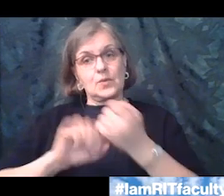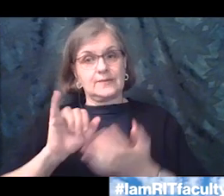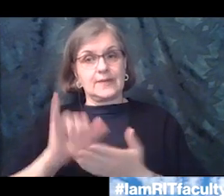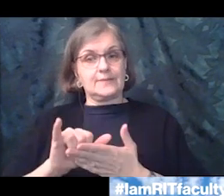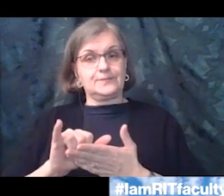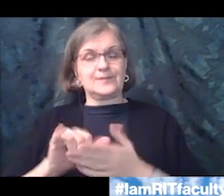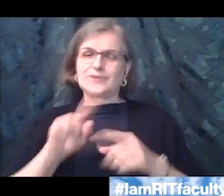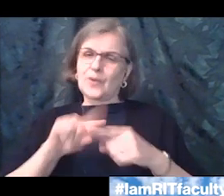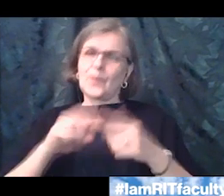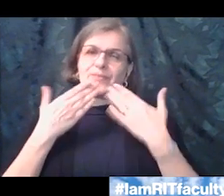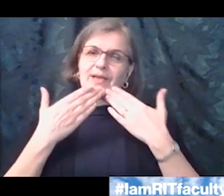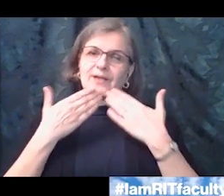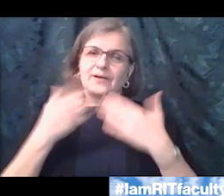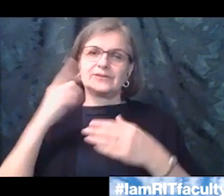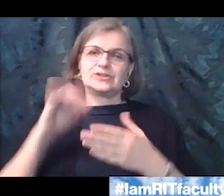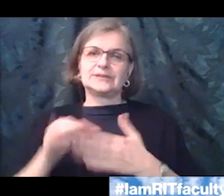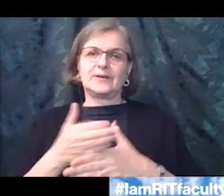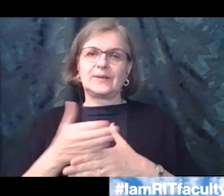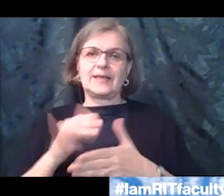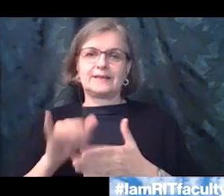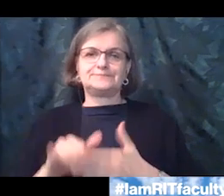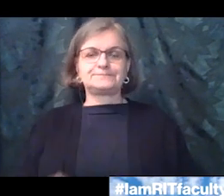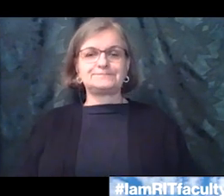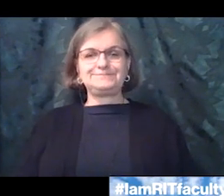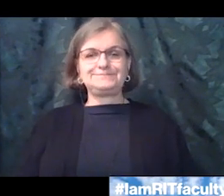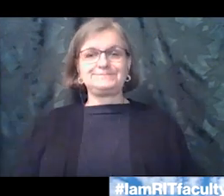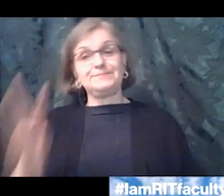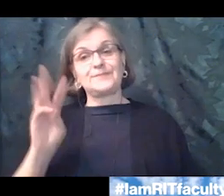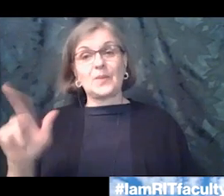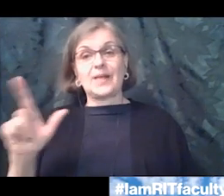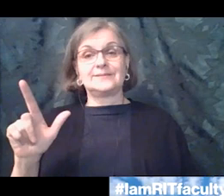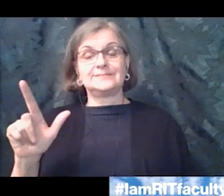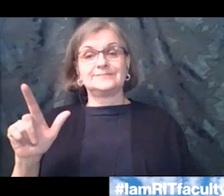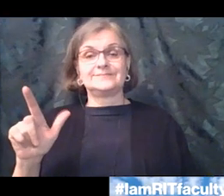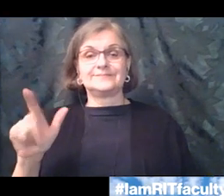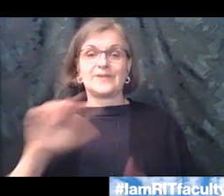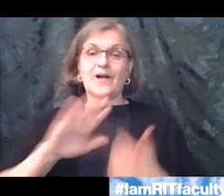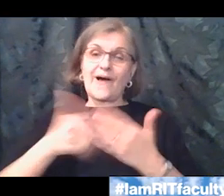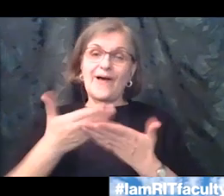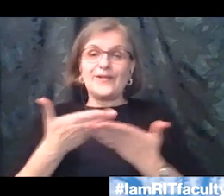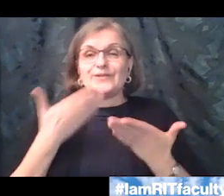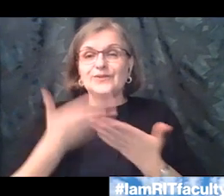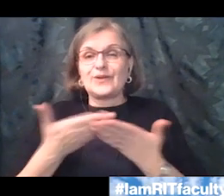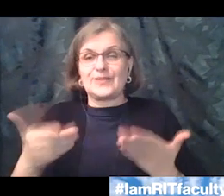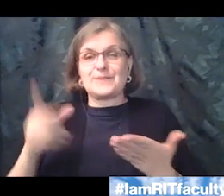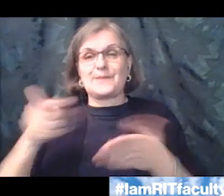So thank you for sharing that. Well, the saying goes, all good things must come to an end.